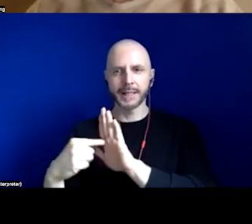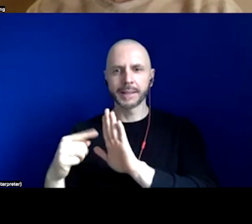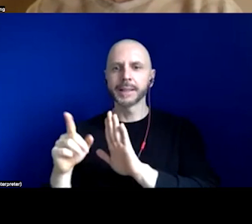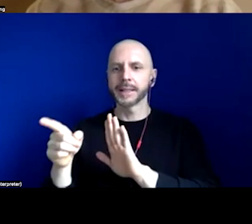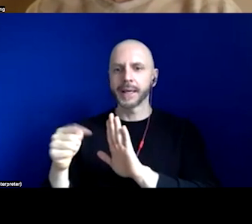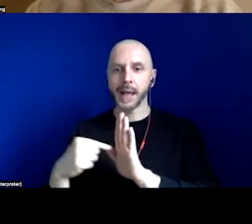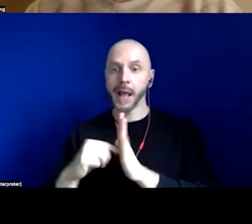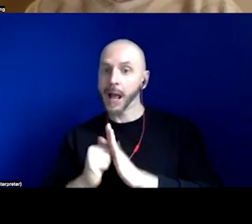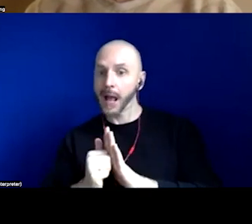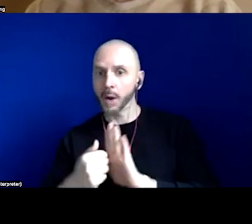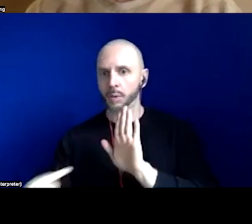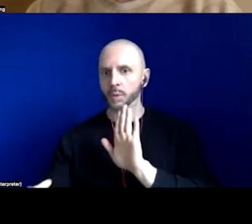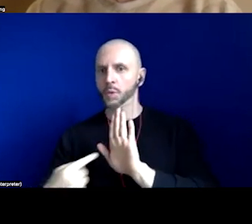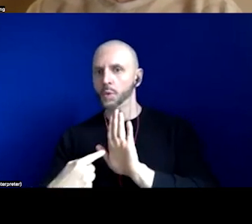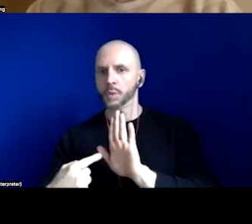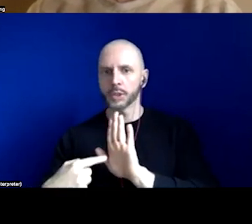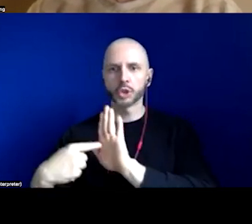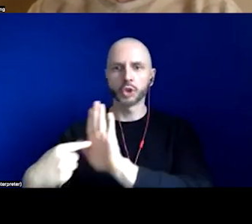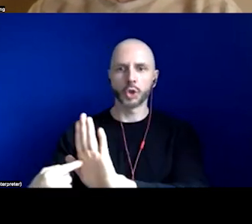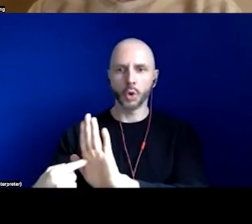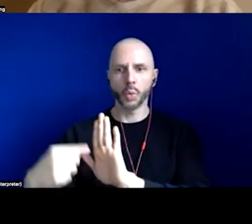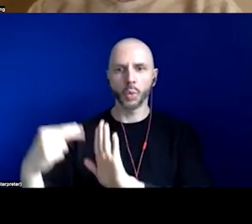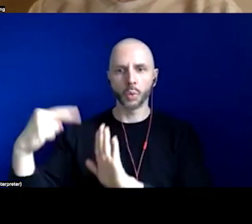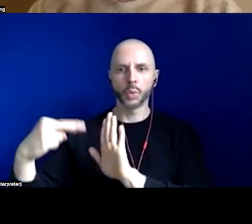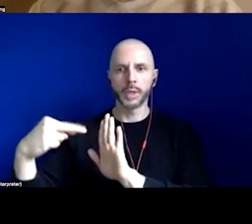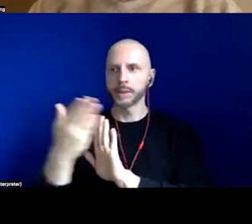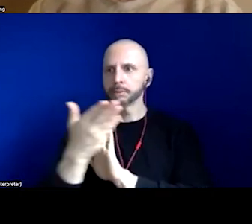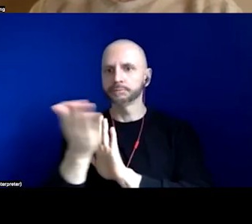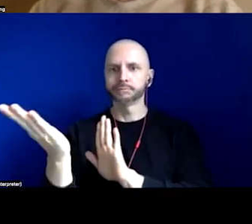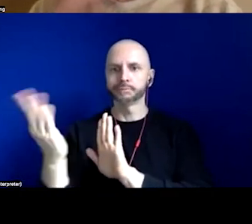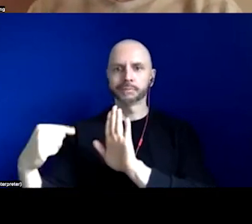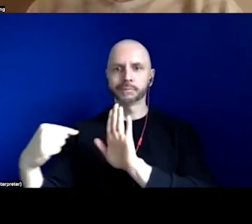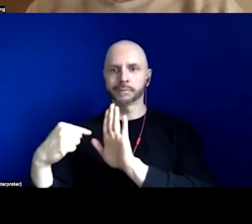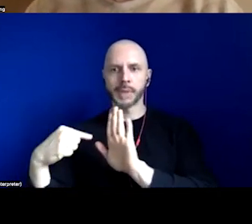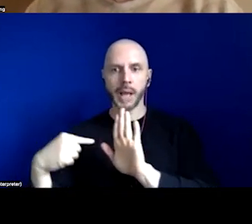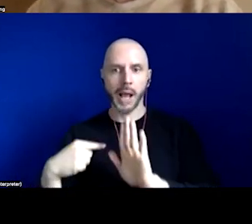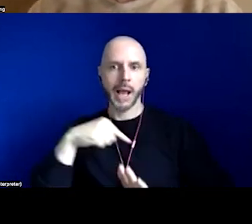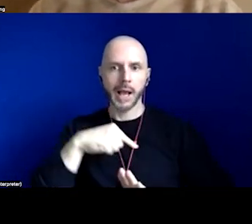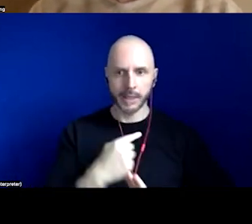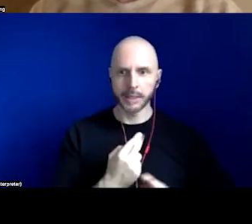there is no disclosure necessary. If it's really been created from the bottom up,